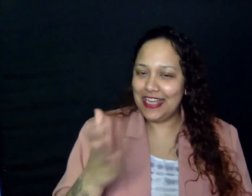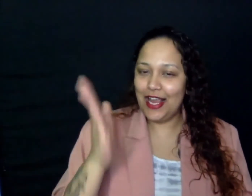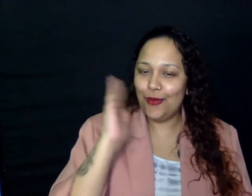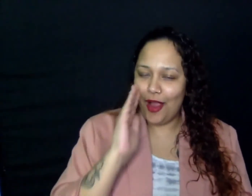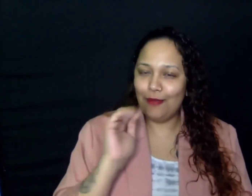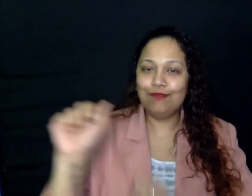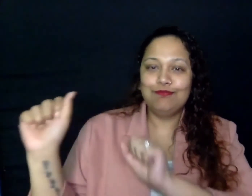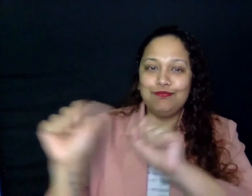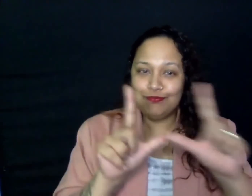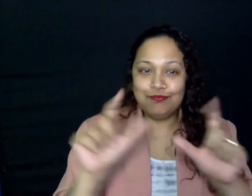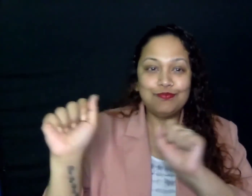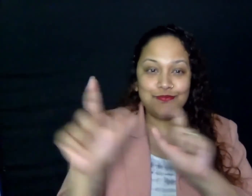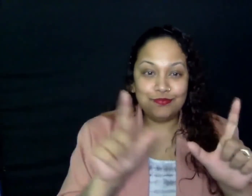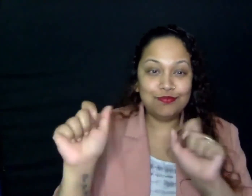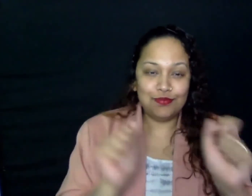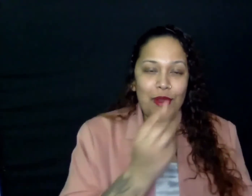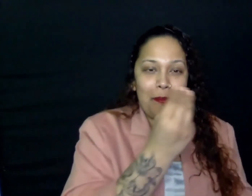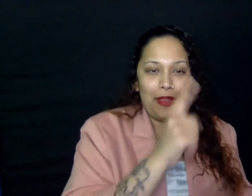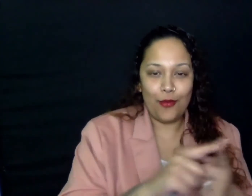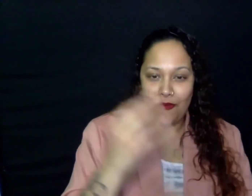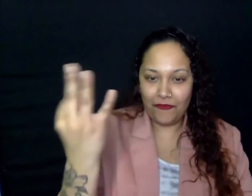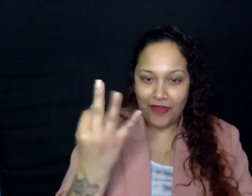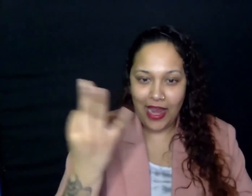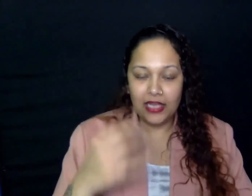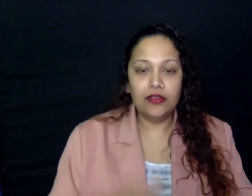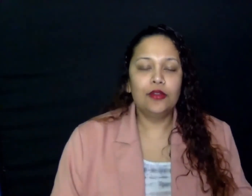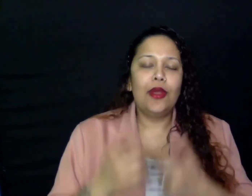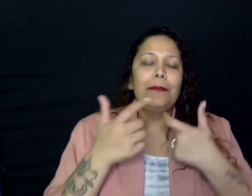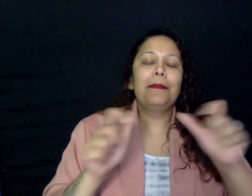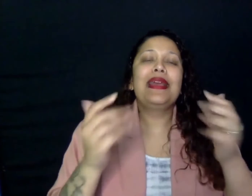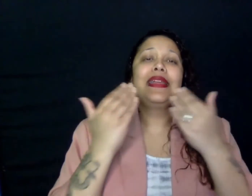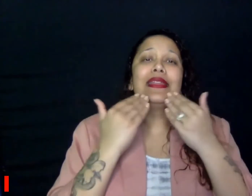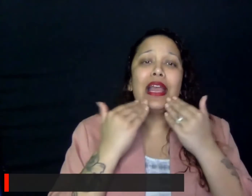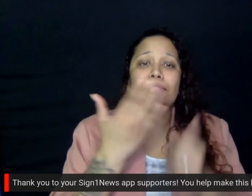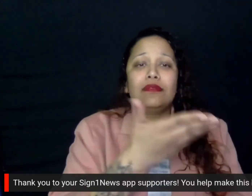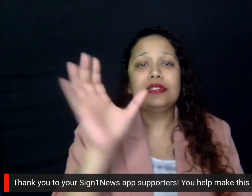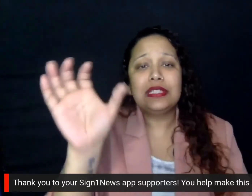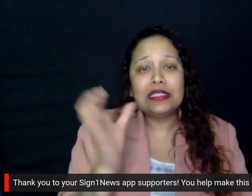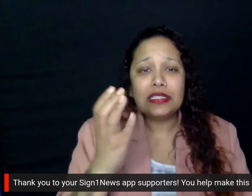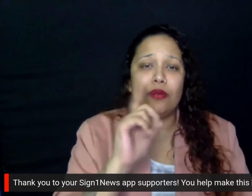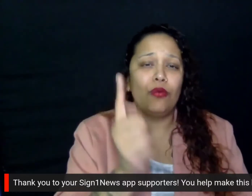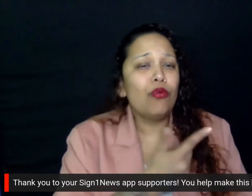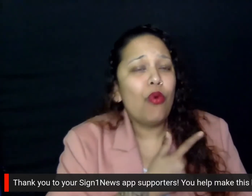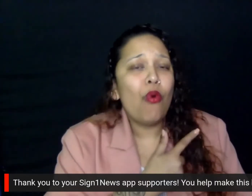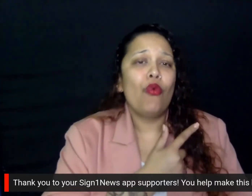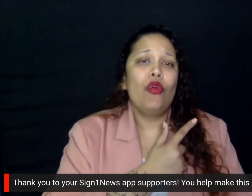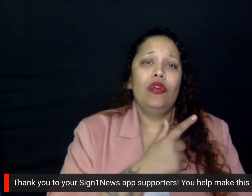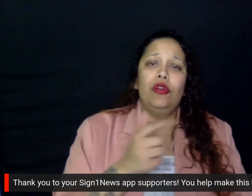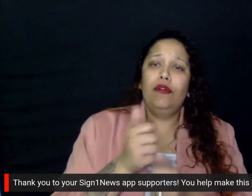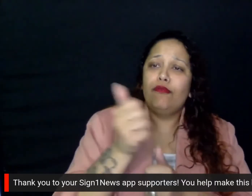Sign One news will be broadcasting updates Monday through Friday a big. Thank you to our sign One news app supporters.